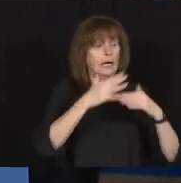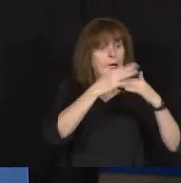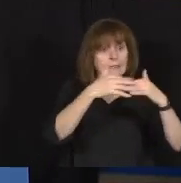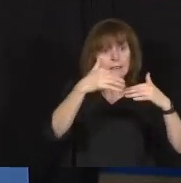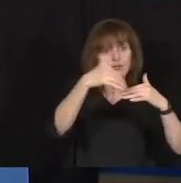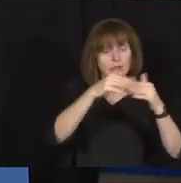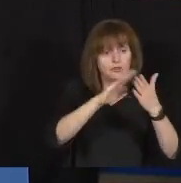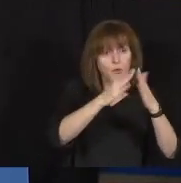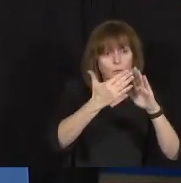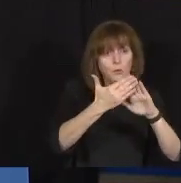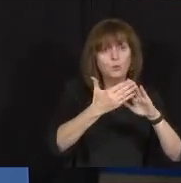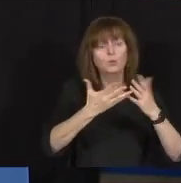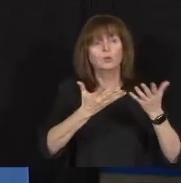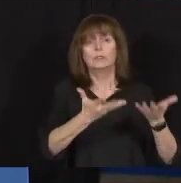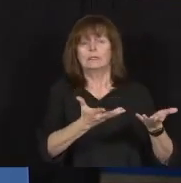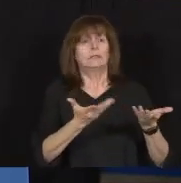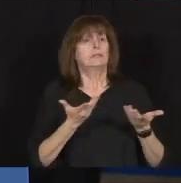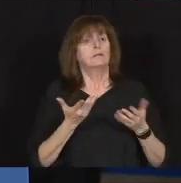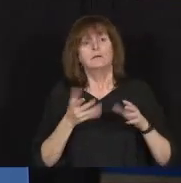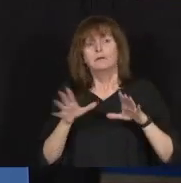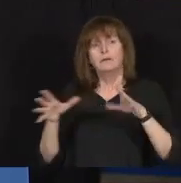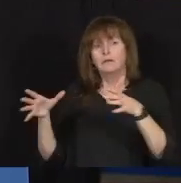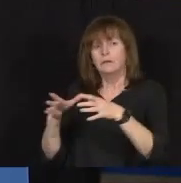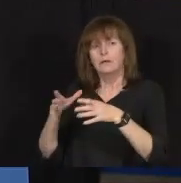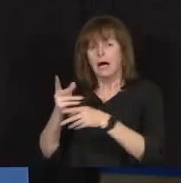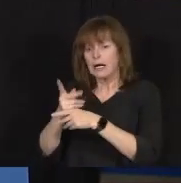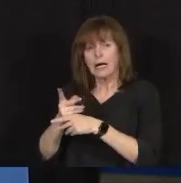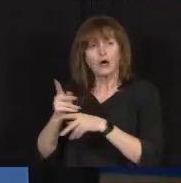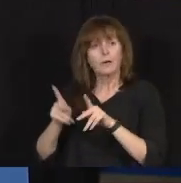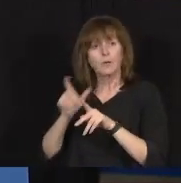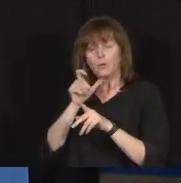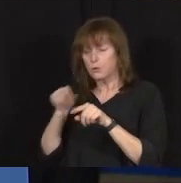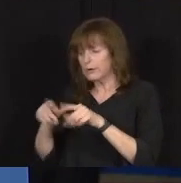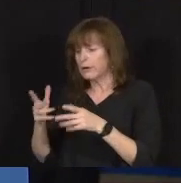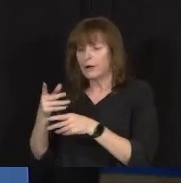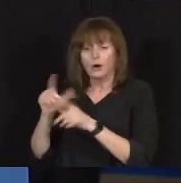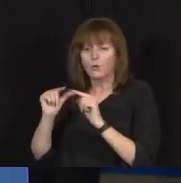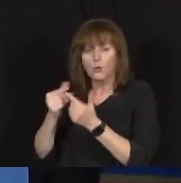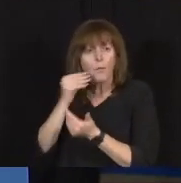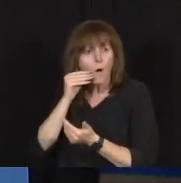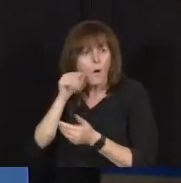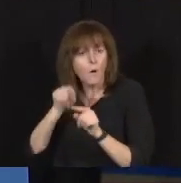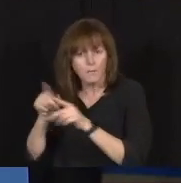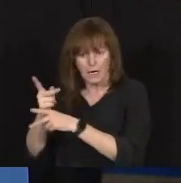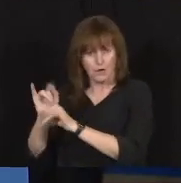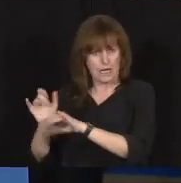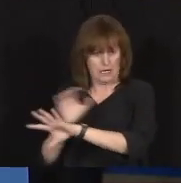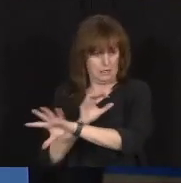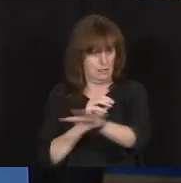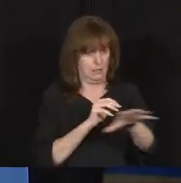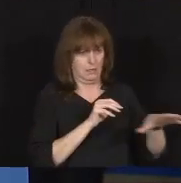there is congregate care. W e have developed a strategy in order to increase the testing there and we are able